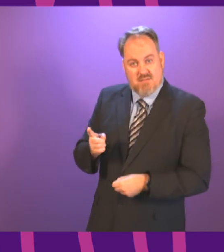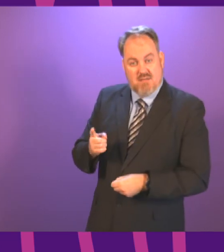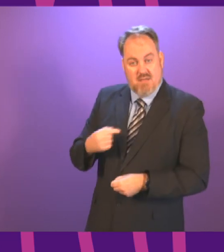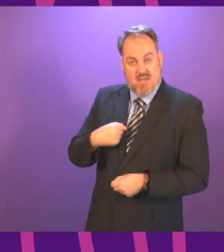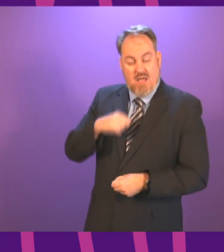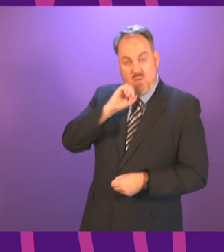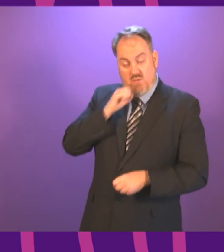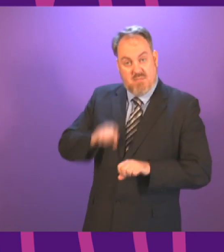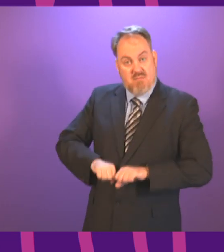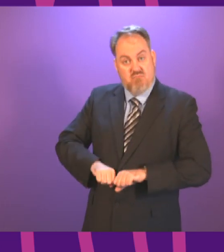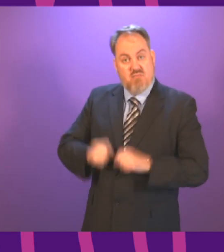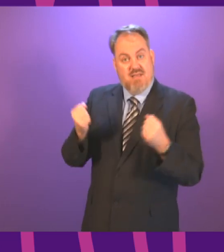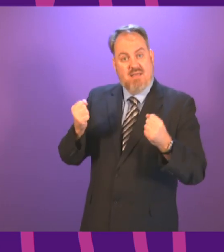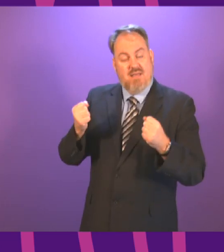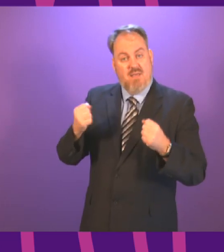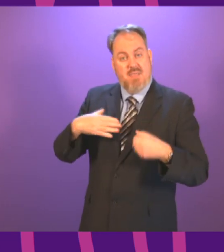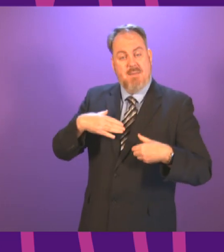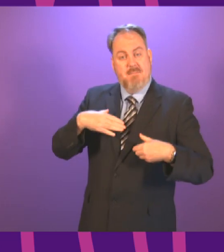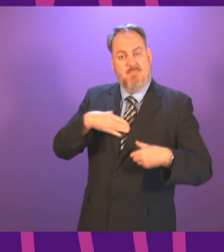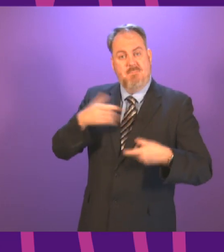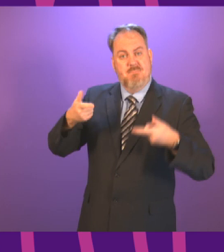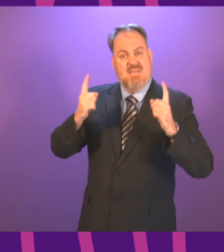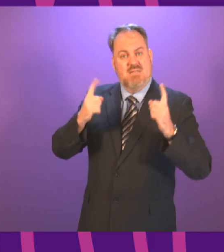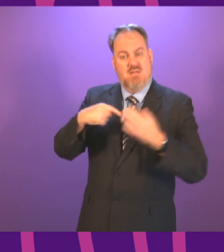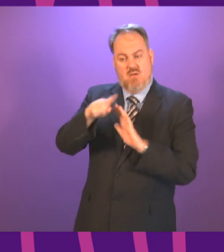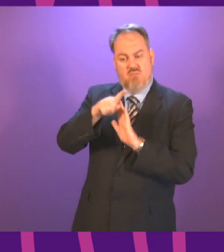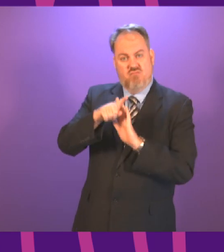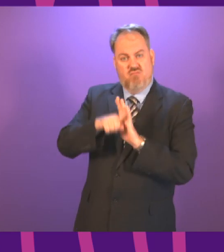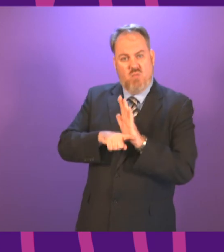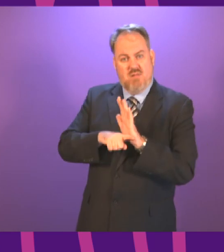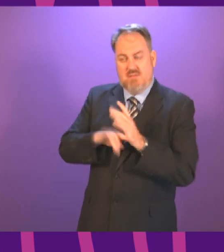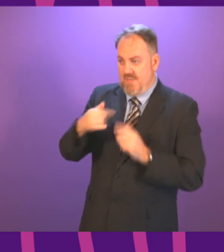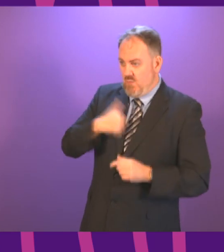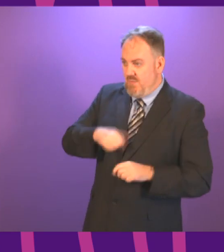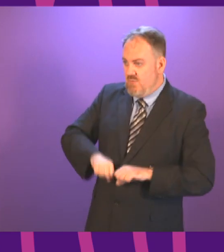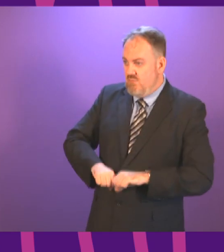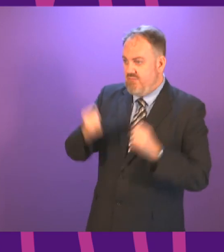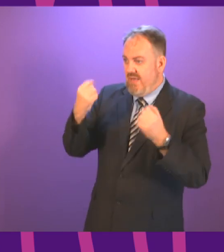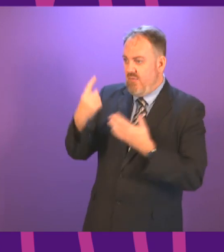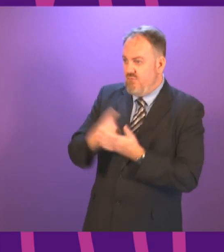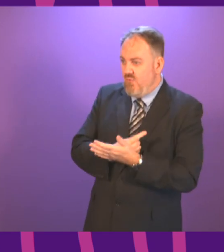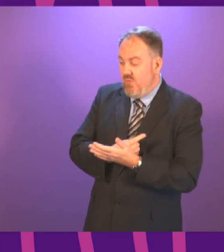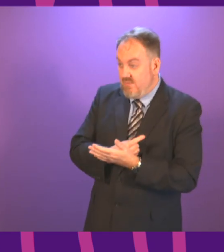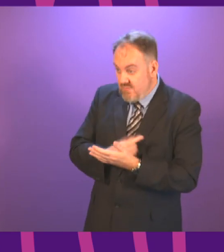me, I would be blatantly breaching the ministerial code—perhaps that is what she wants me to